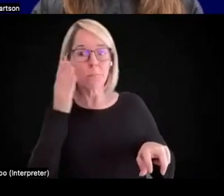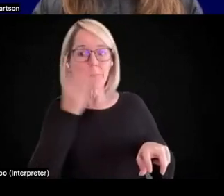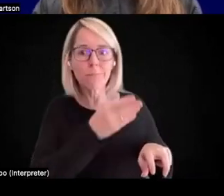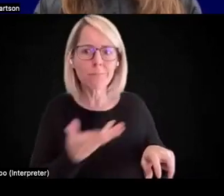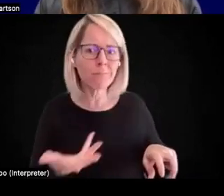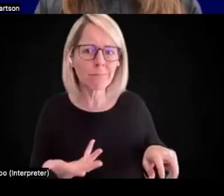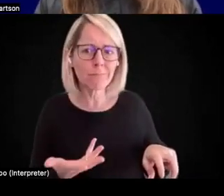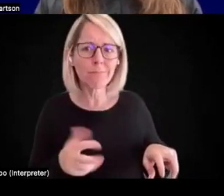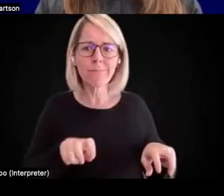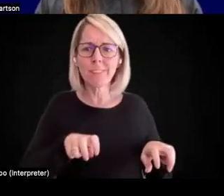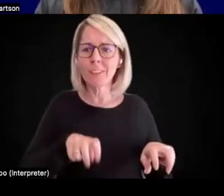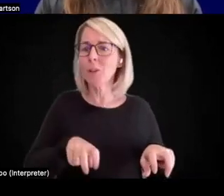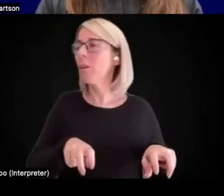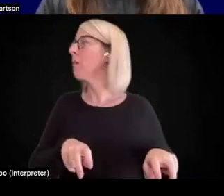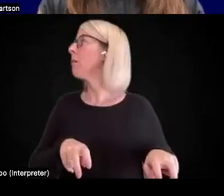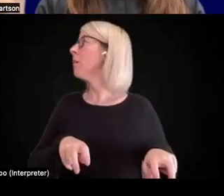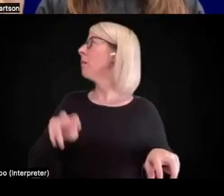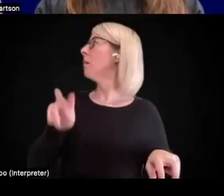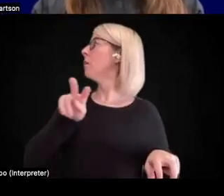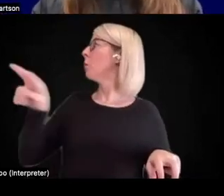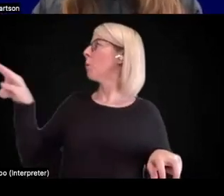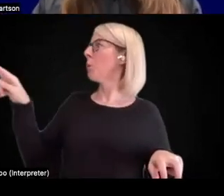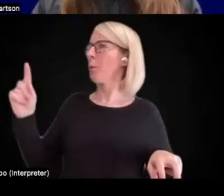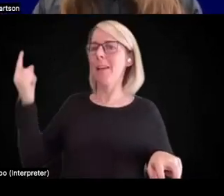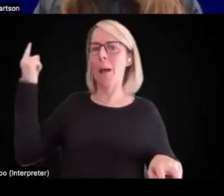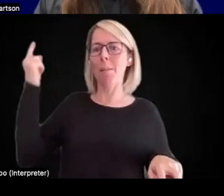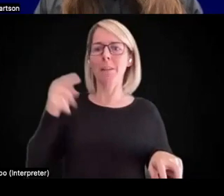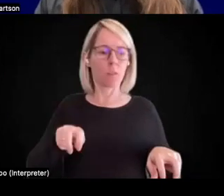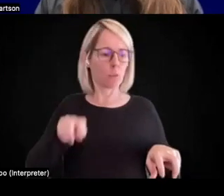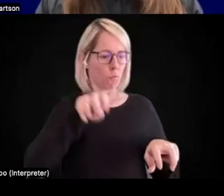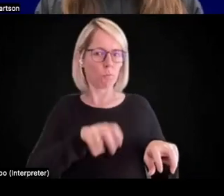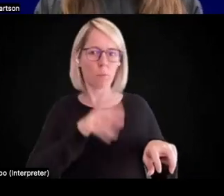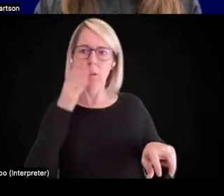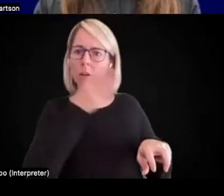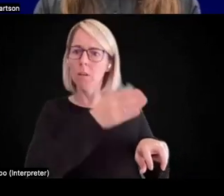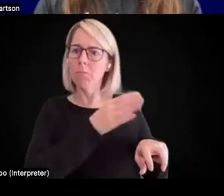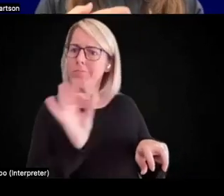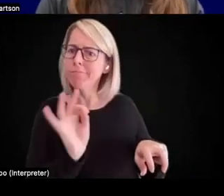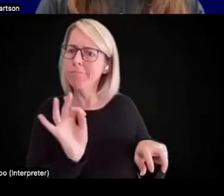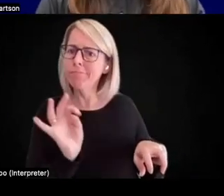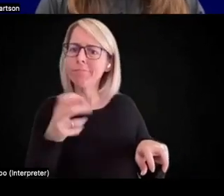somebody else that's in the room, you could be watching a fly on the wall, you could be looking